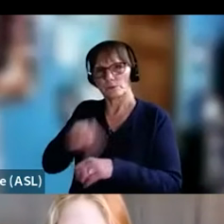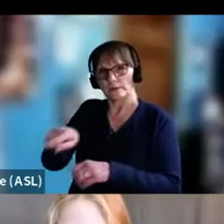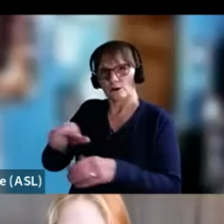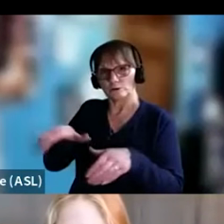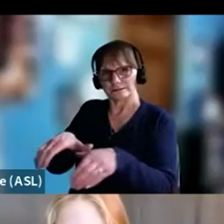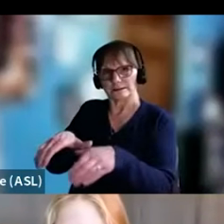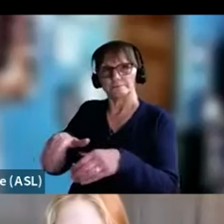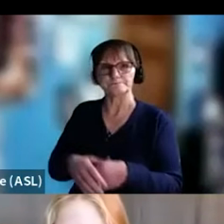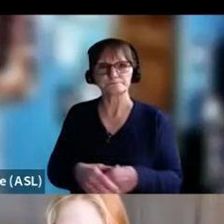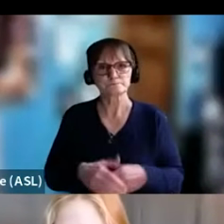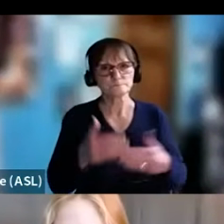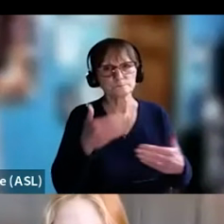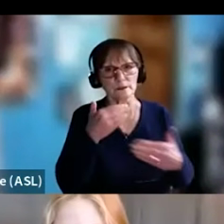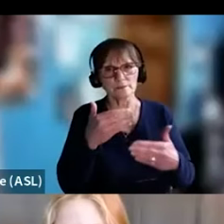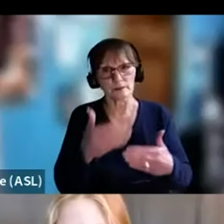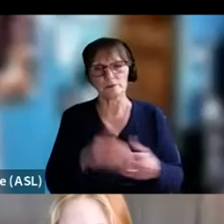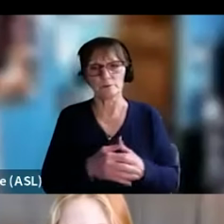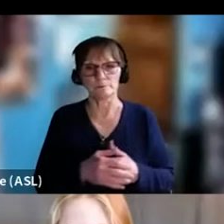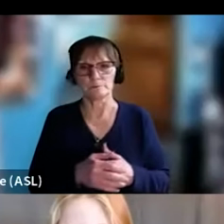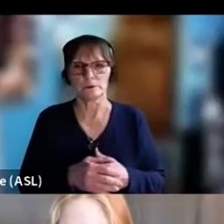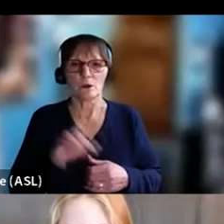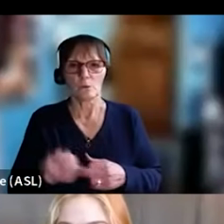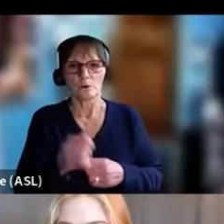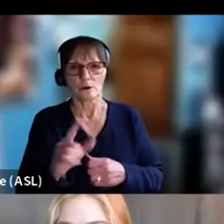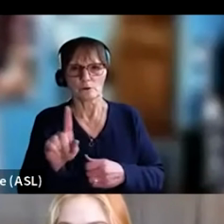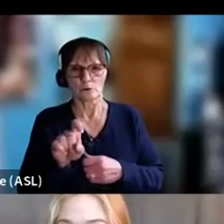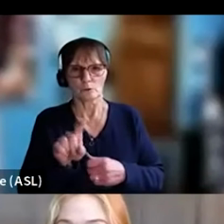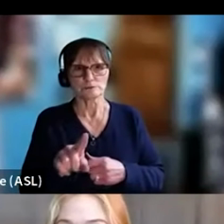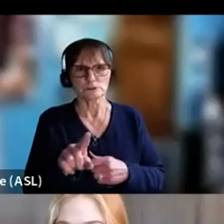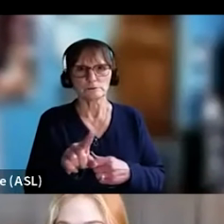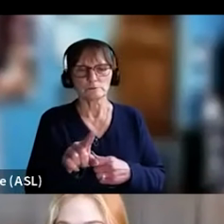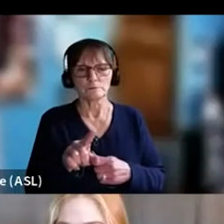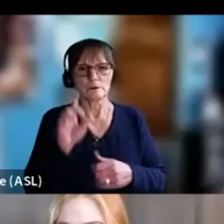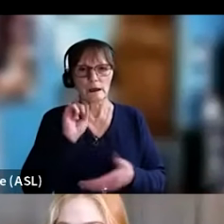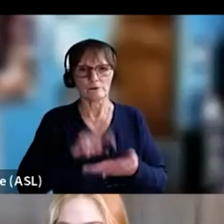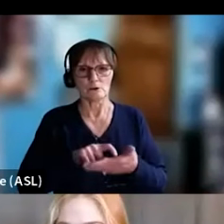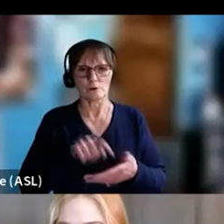Thanks so much for sharing those examples. One of the questions I saw a lot in the Q&A